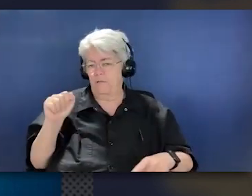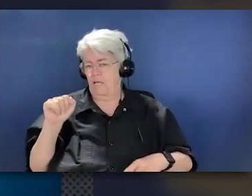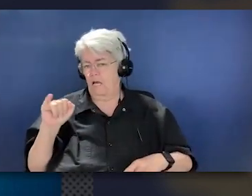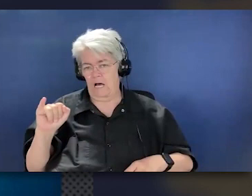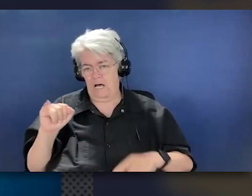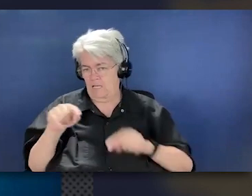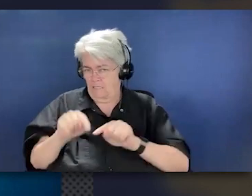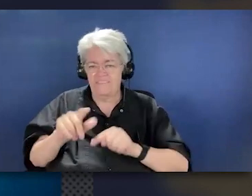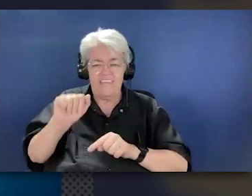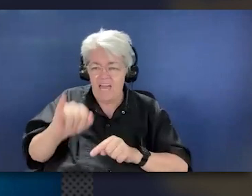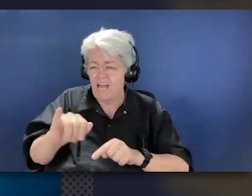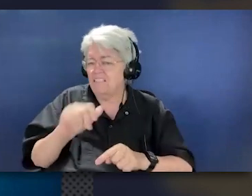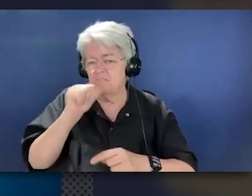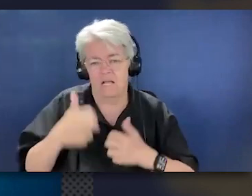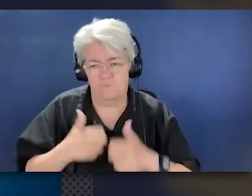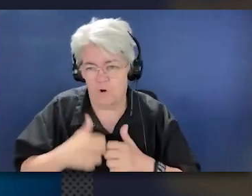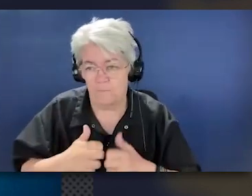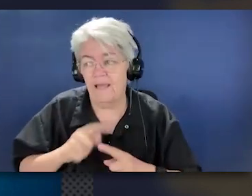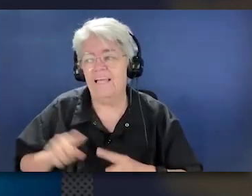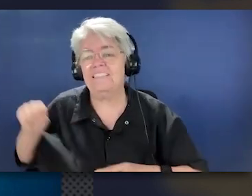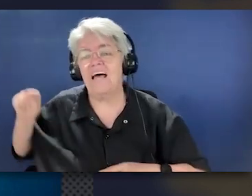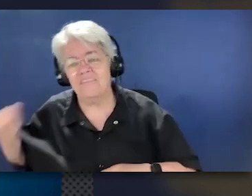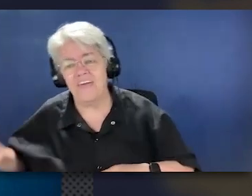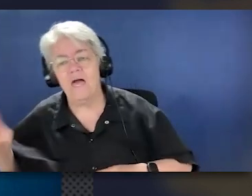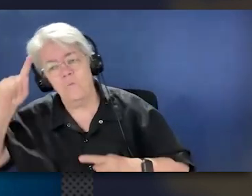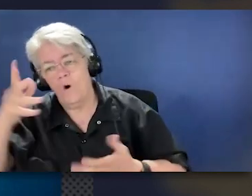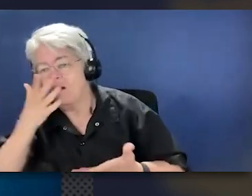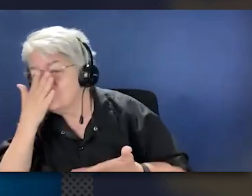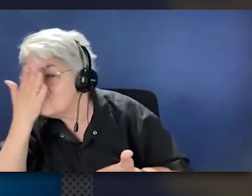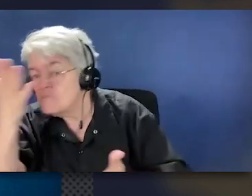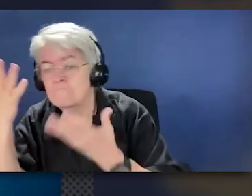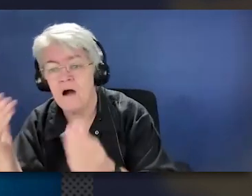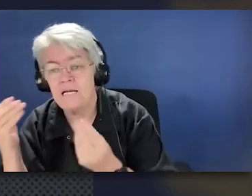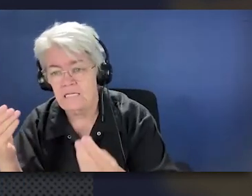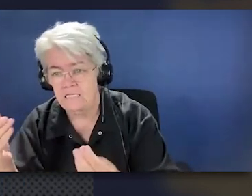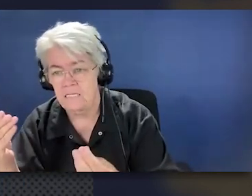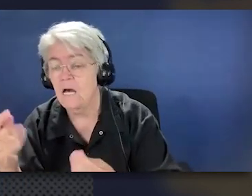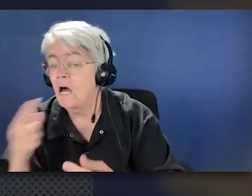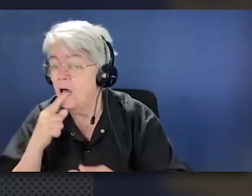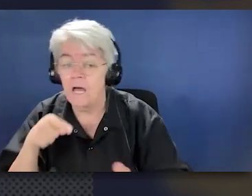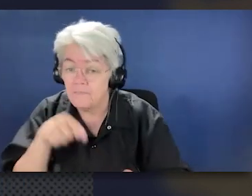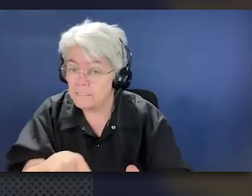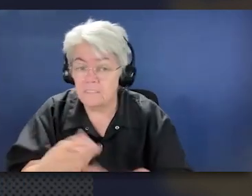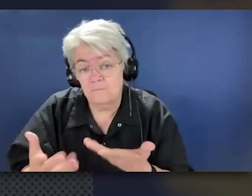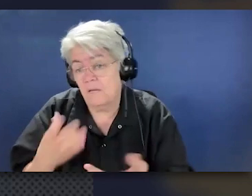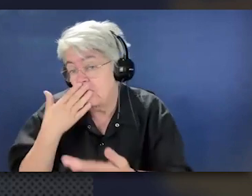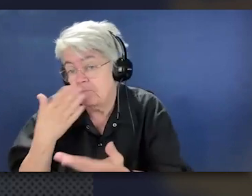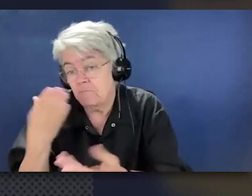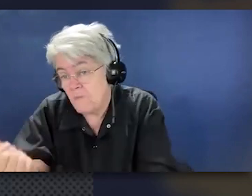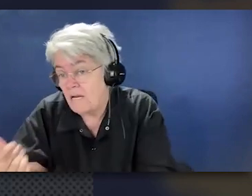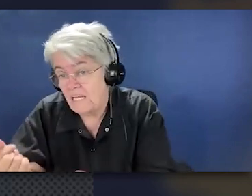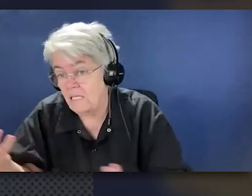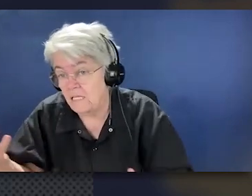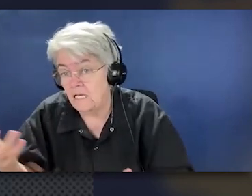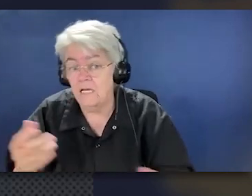but from that search for a business model. What’s our move? Are we going to be the clapping